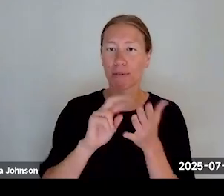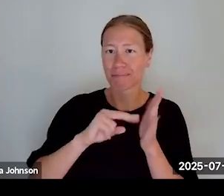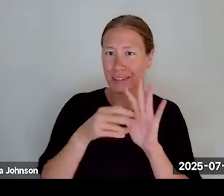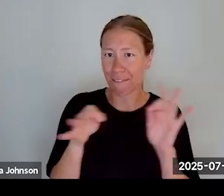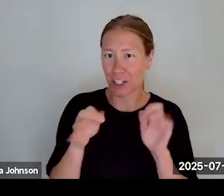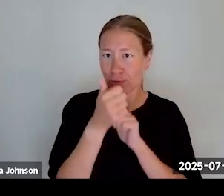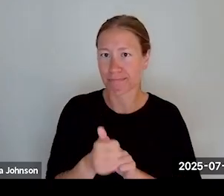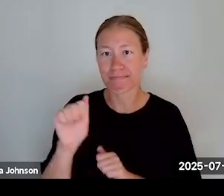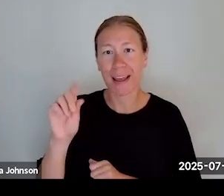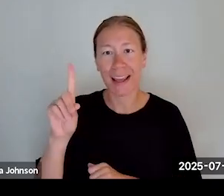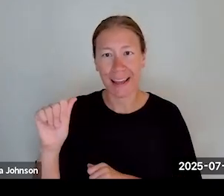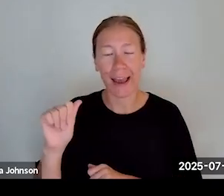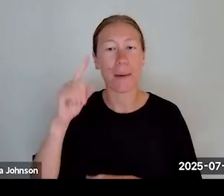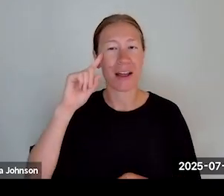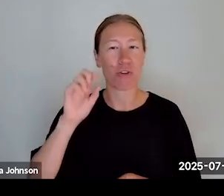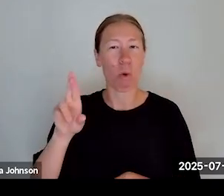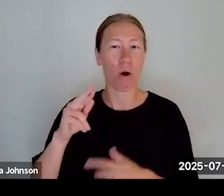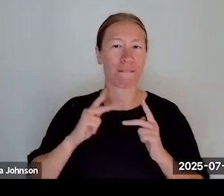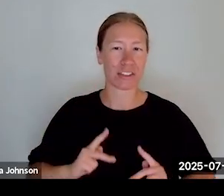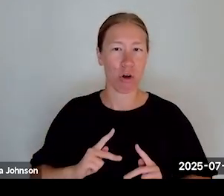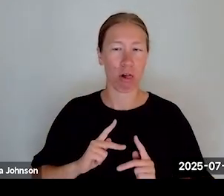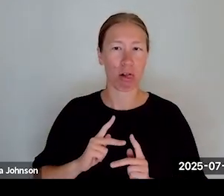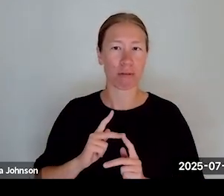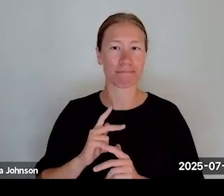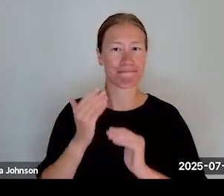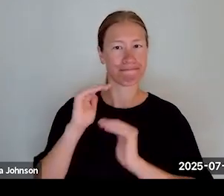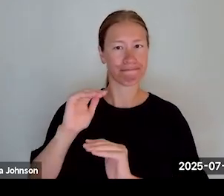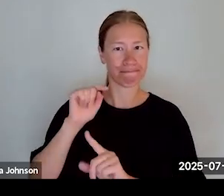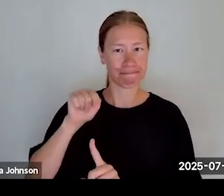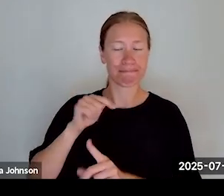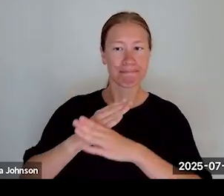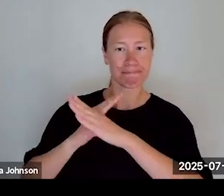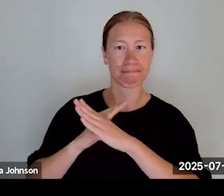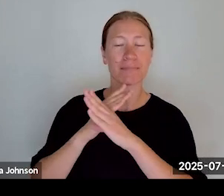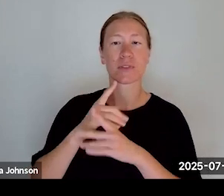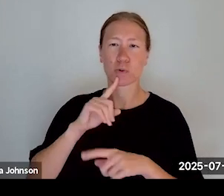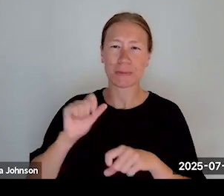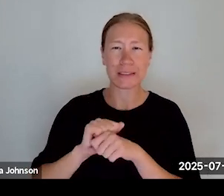is a mental or physical impairment that substantially limits one or more major life activity.